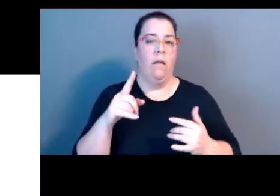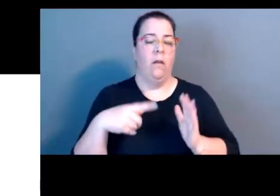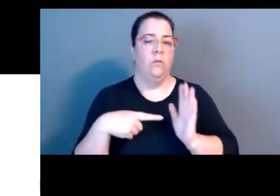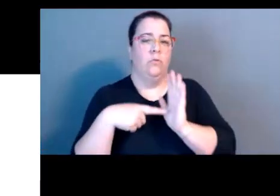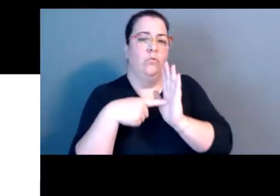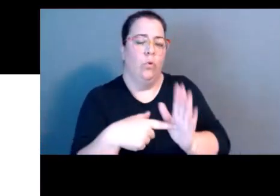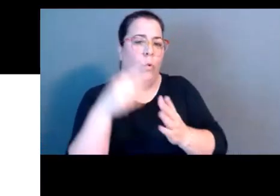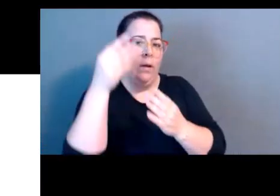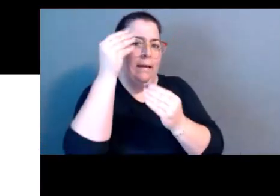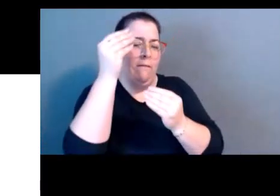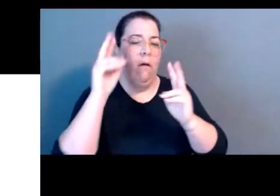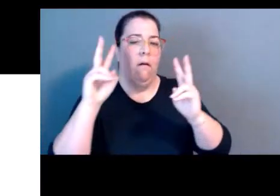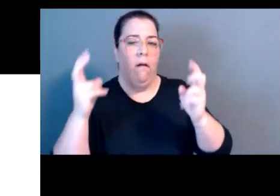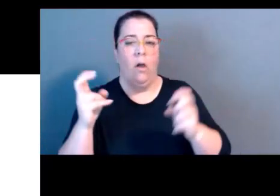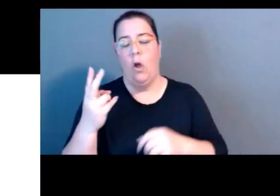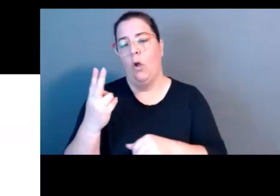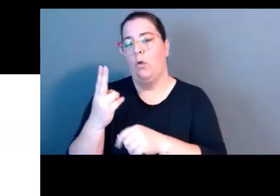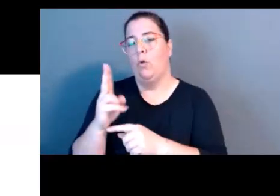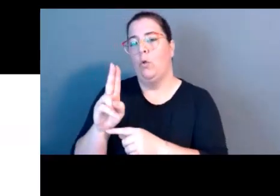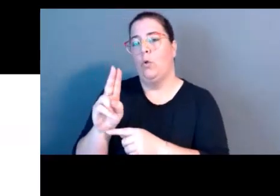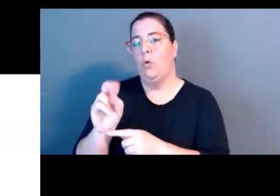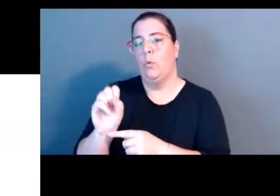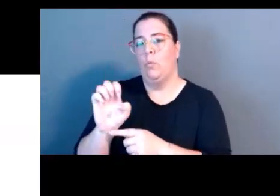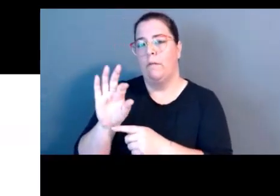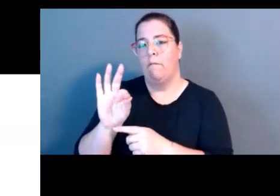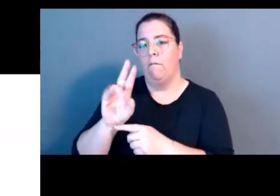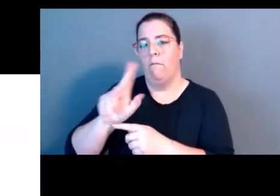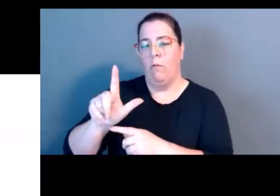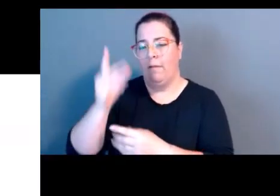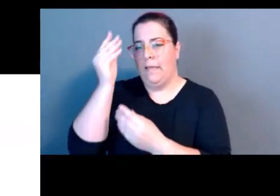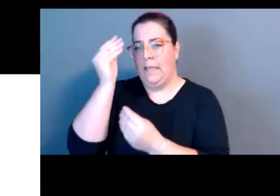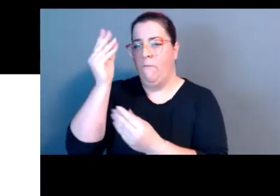section in the application form, and that goes into some more details what each